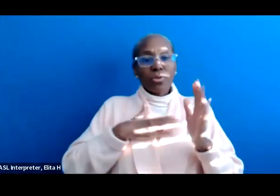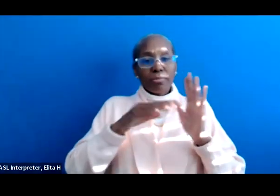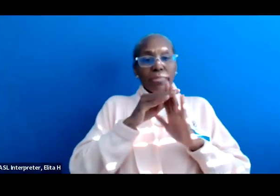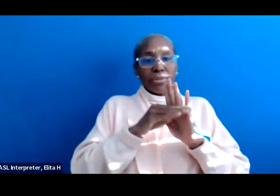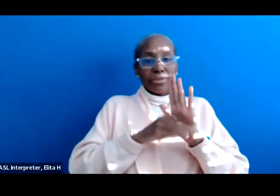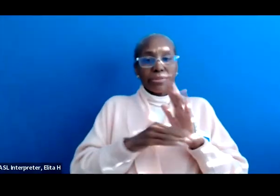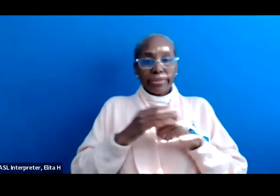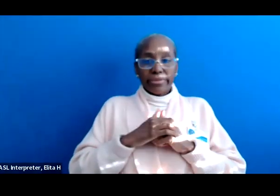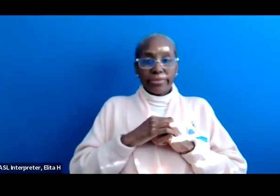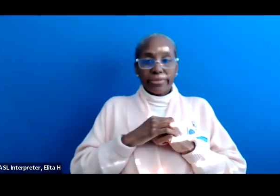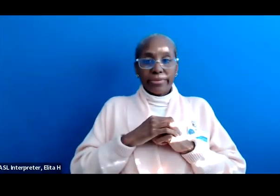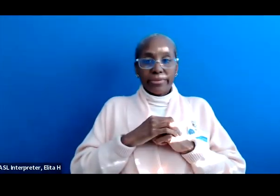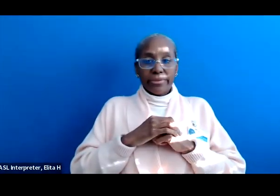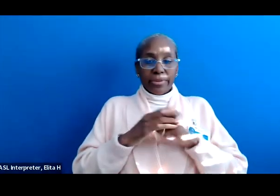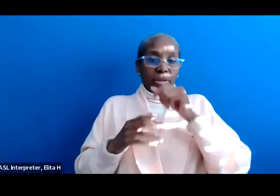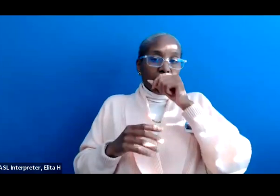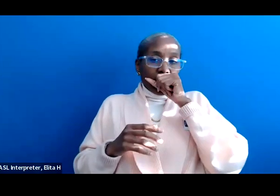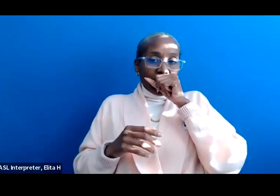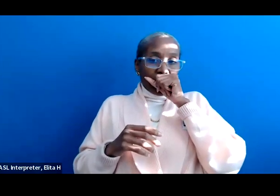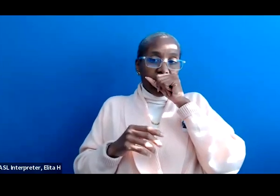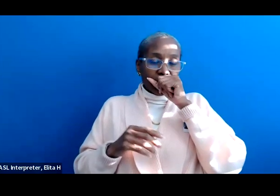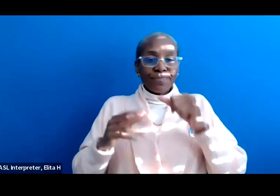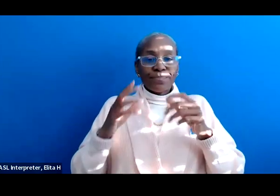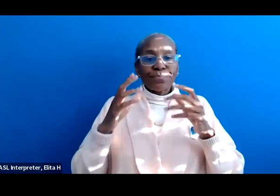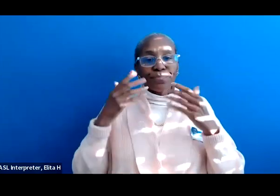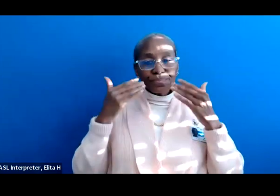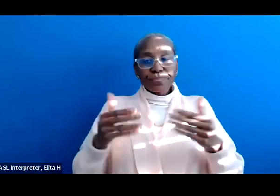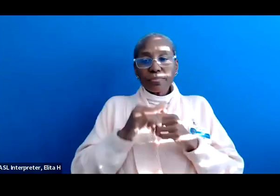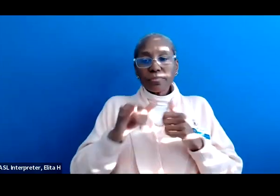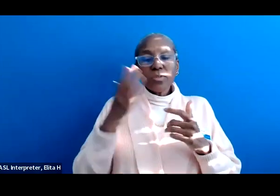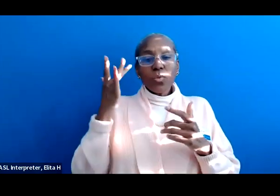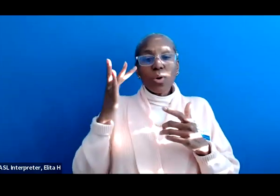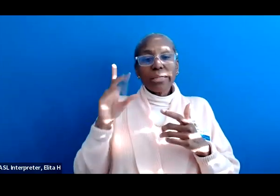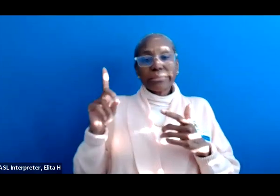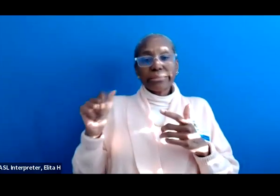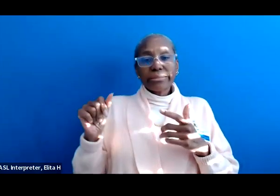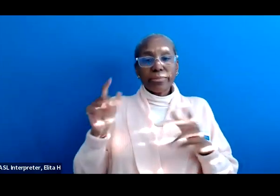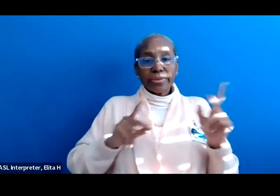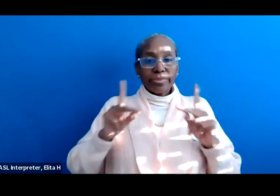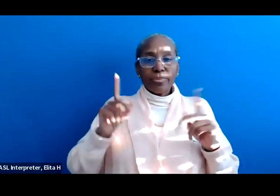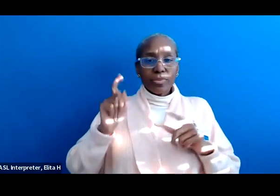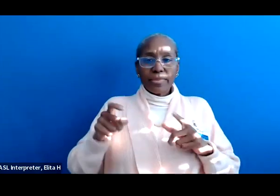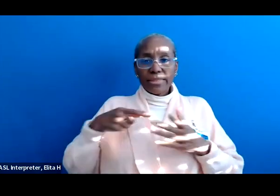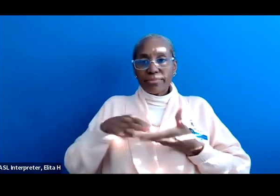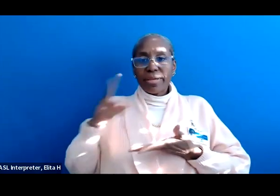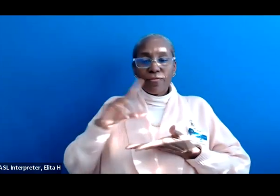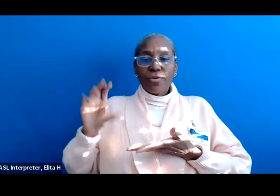We'll go with that. Why do disabled people have to pay for their own supplies when